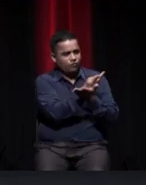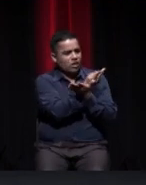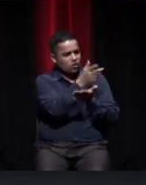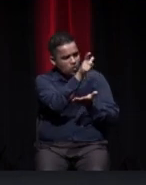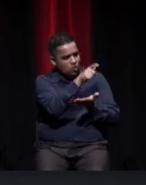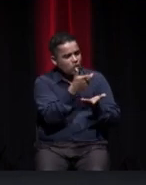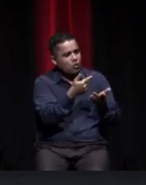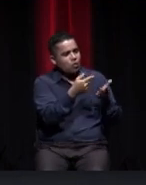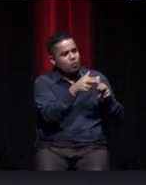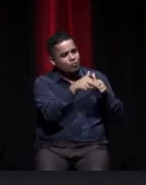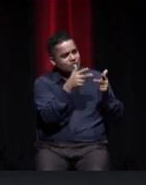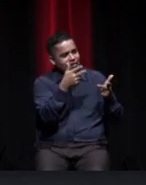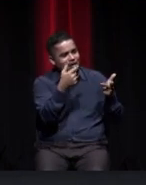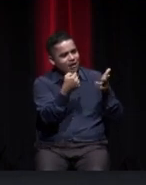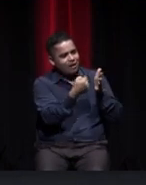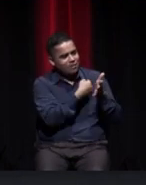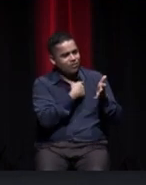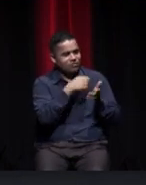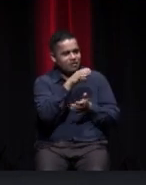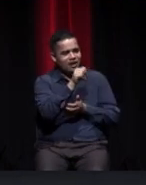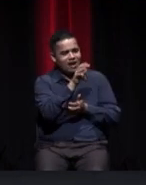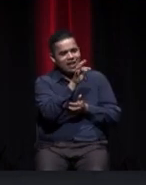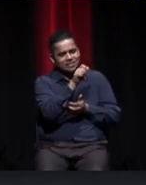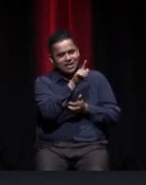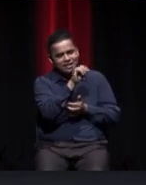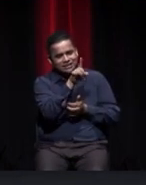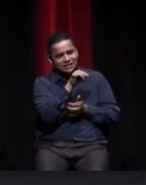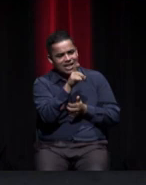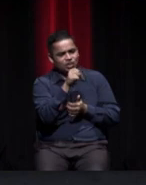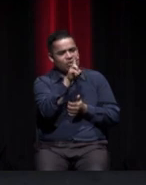calls it a catalyst of these binary opinions.